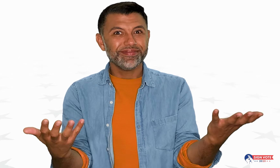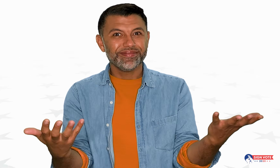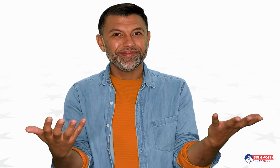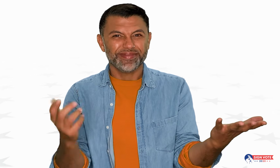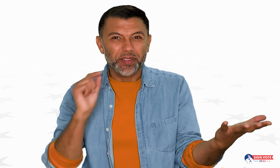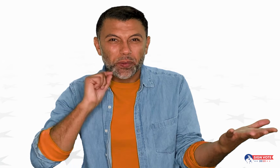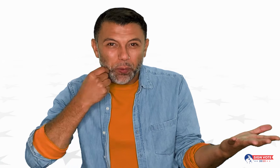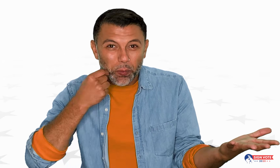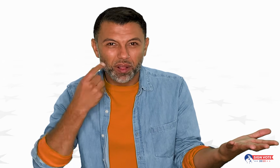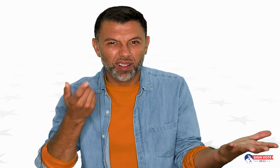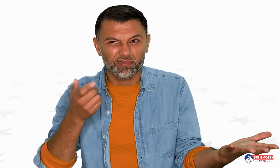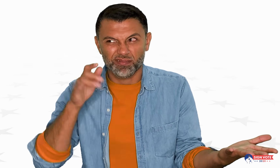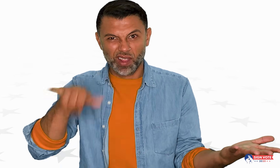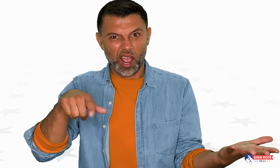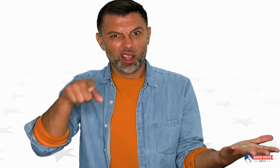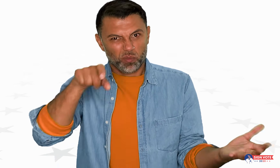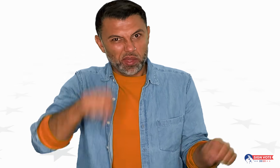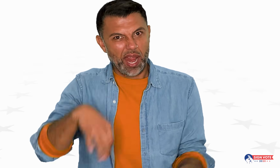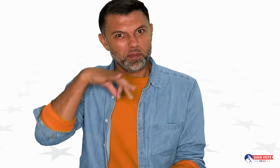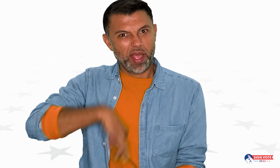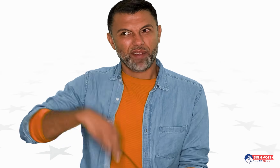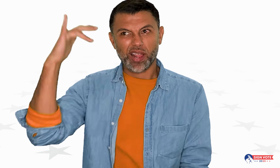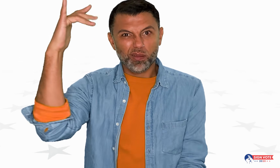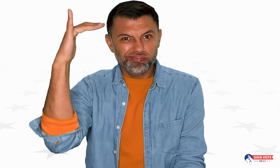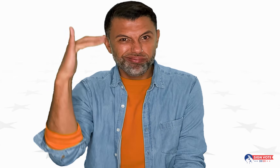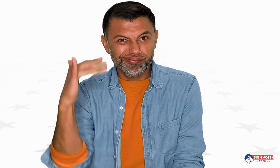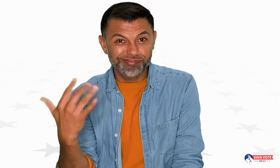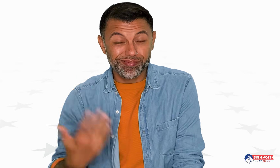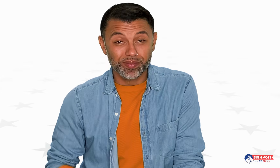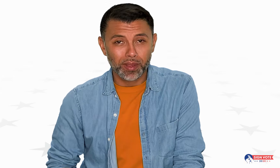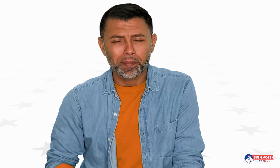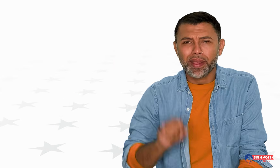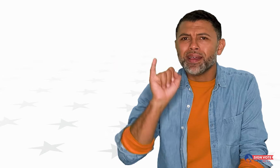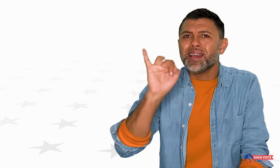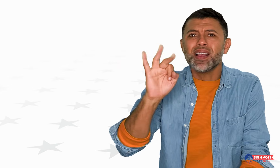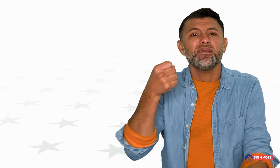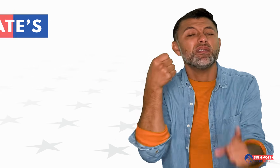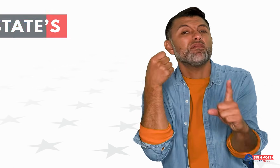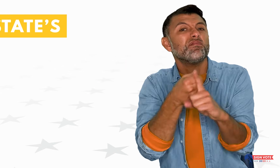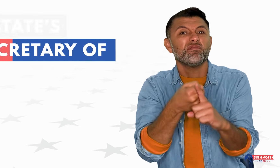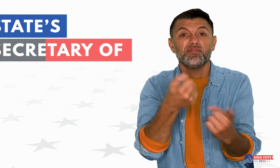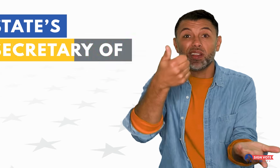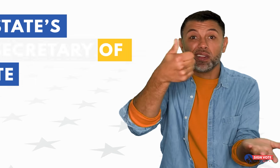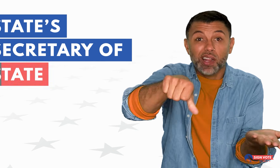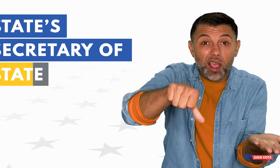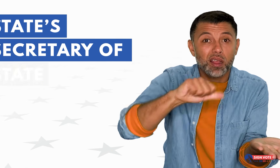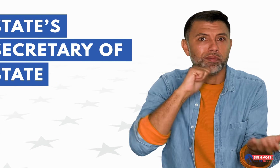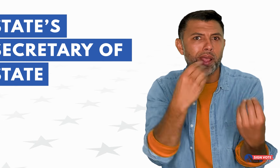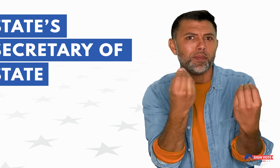How cool that you can benefit from all of those options! If you find your rights are being denied,